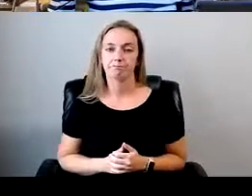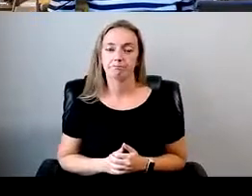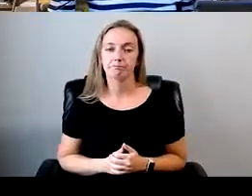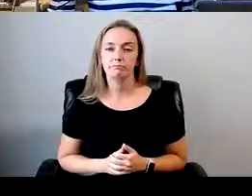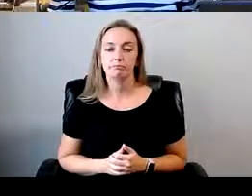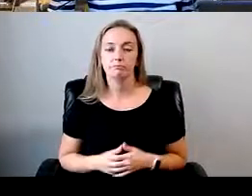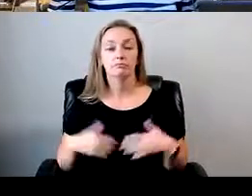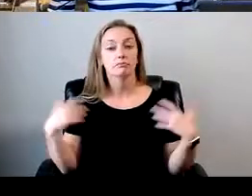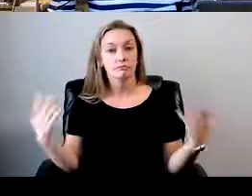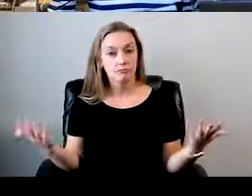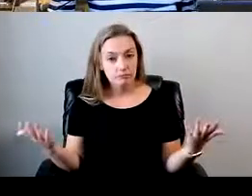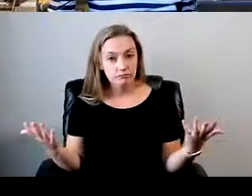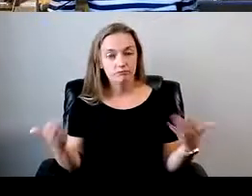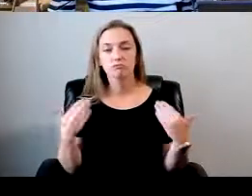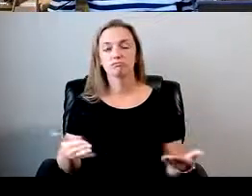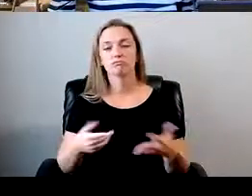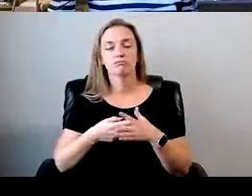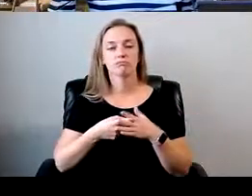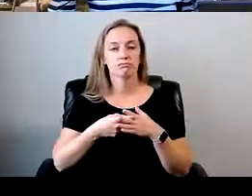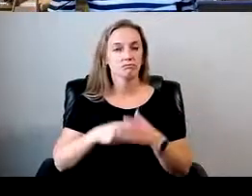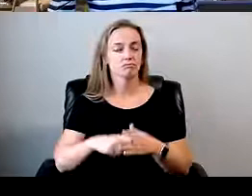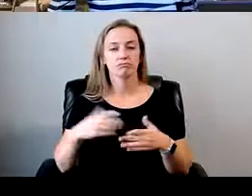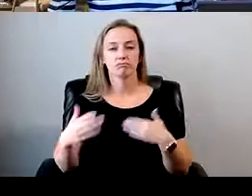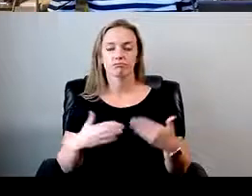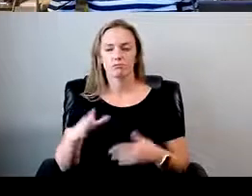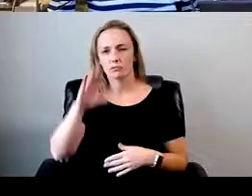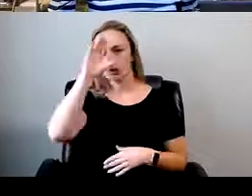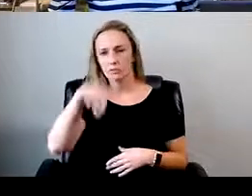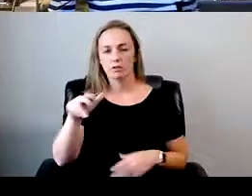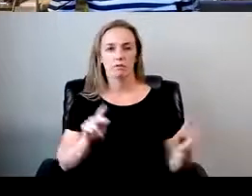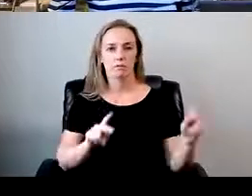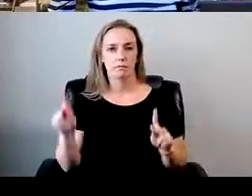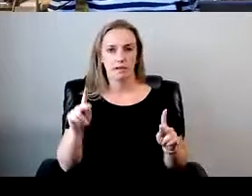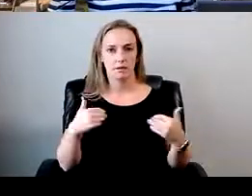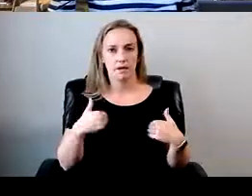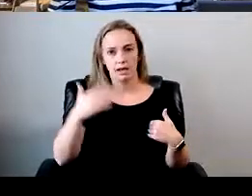So just to get started, we know that people with intellectual and developmental disabilities